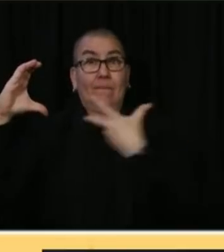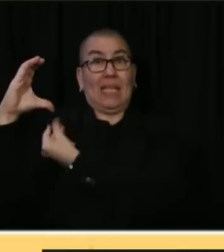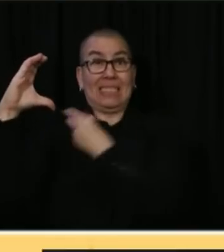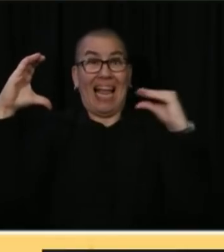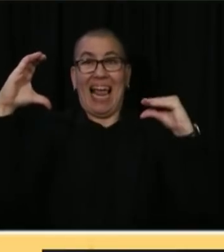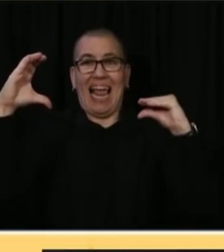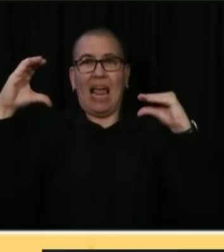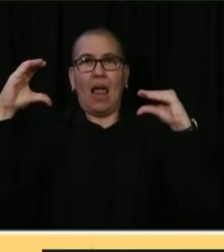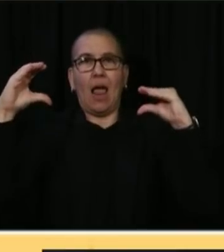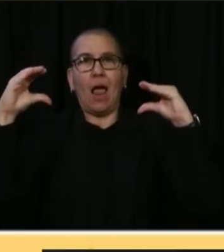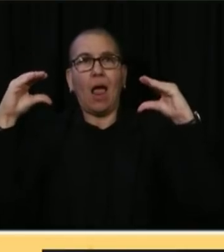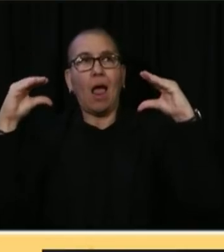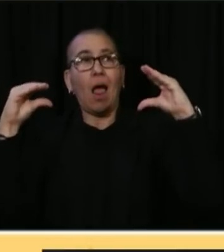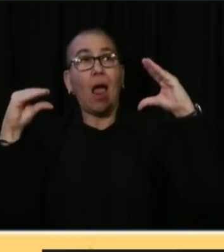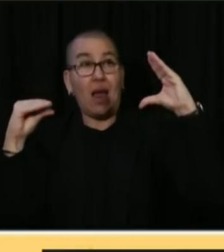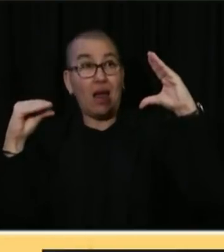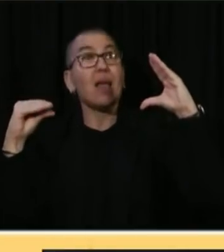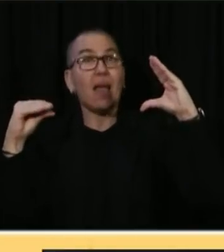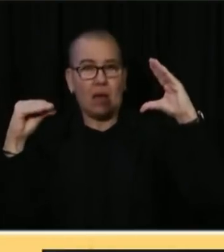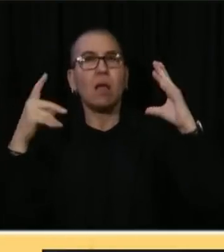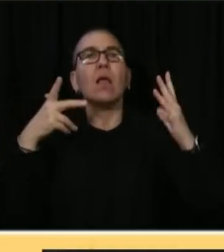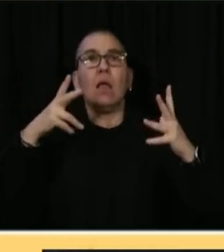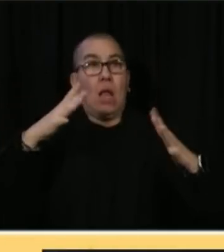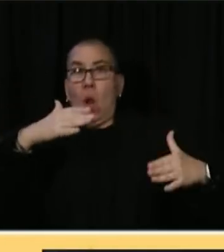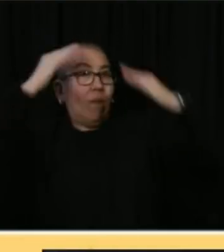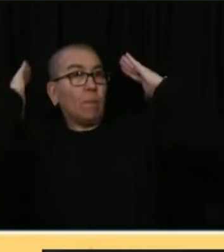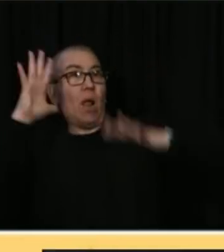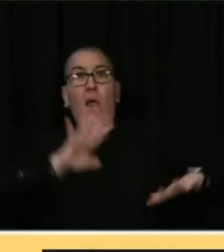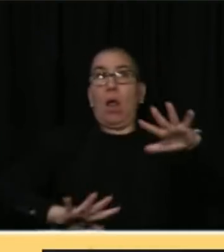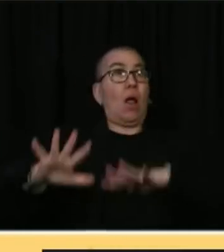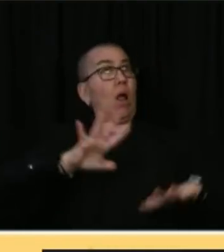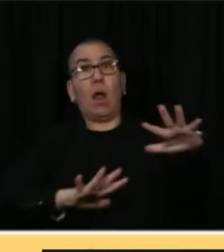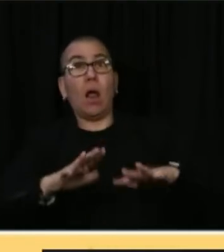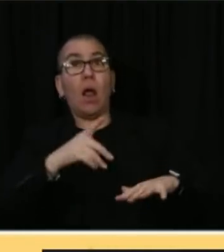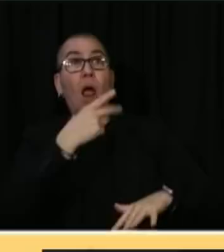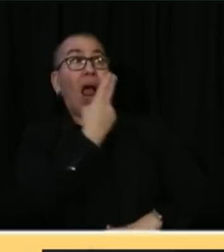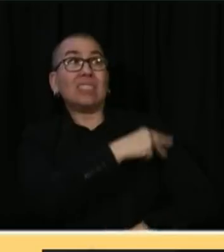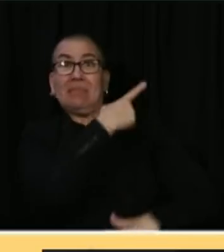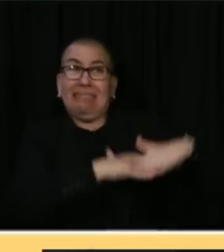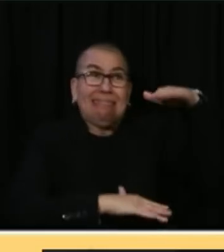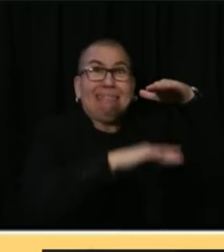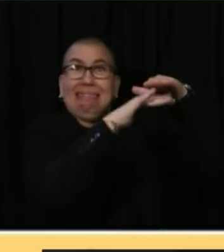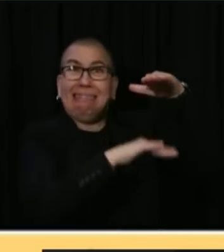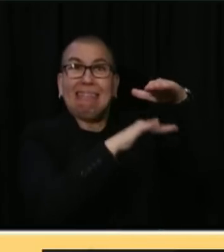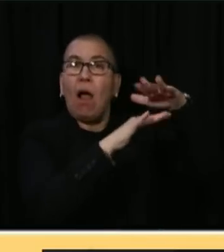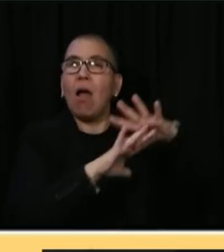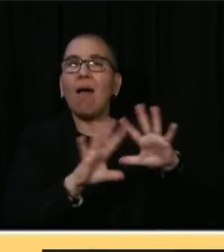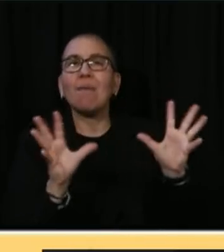WE ARE LOSING MINNESOTANS TODAY AND WE CAN SAVE THOSE LIVES IF